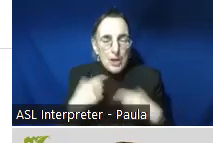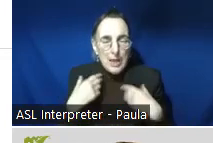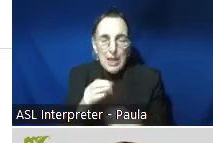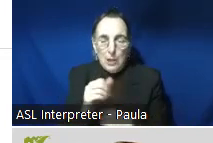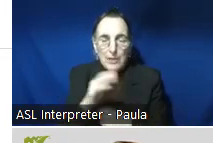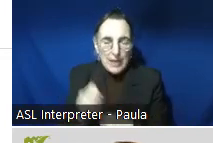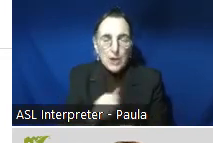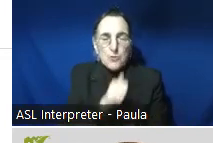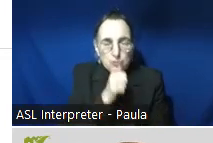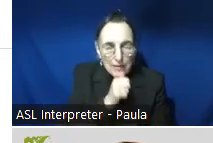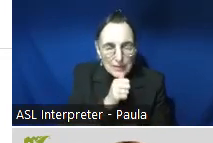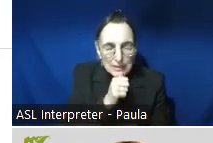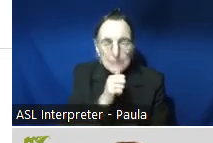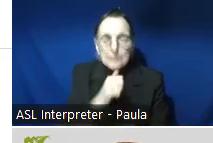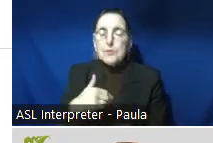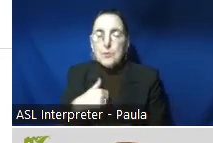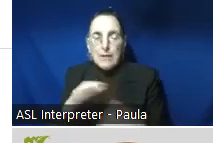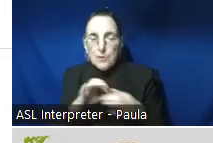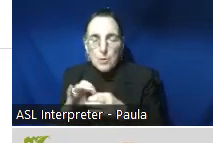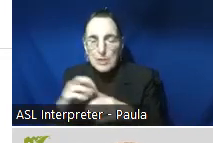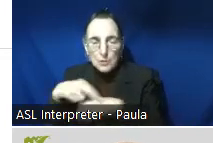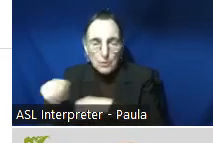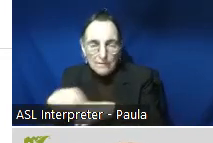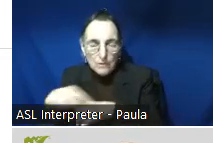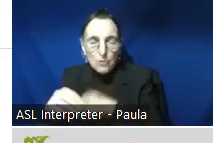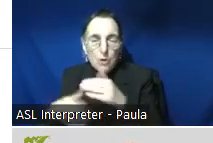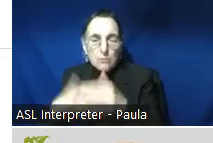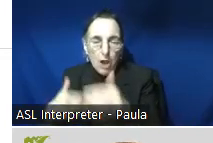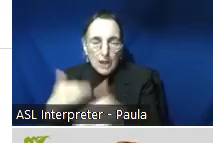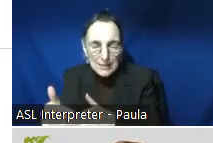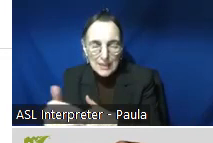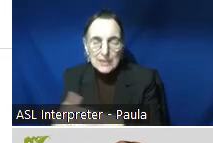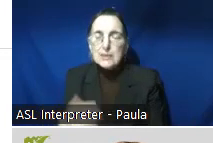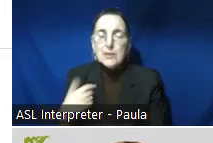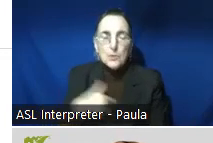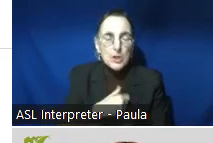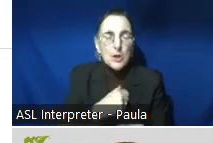We have a coordinated referral process. So that we are ensuring that the best